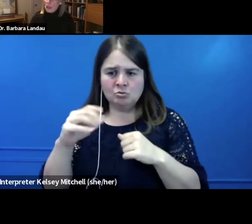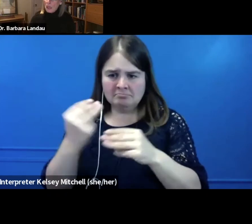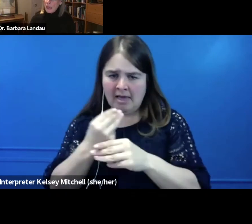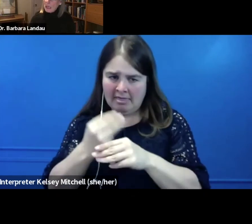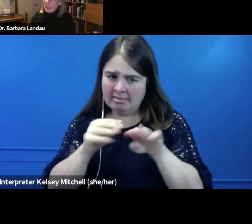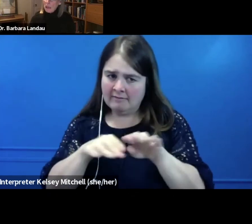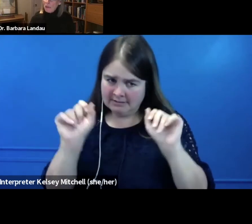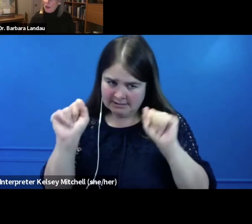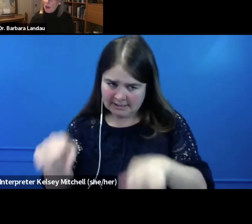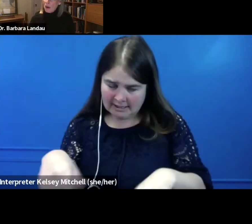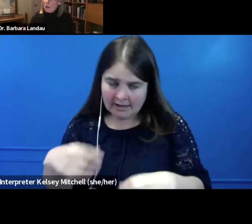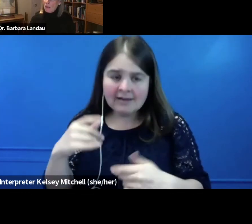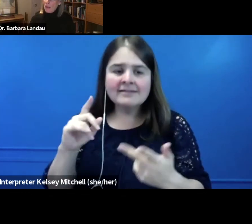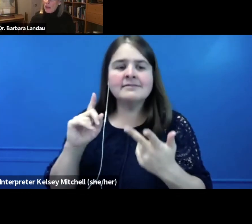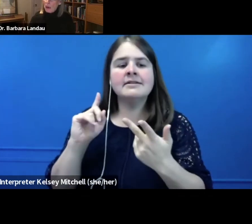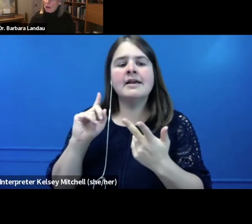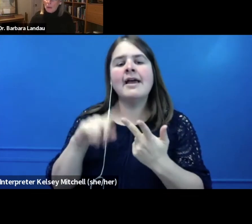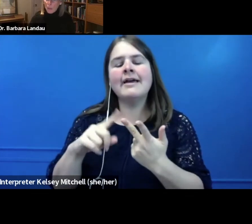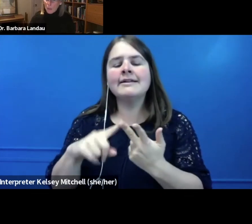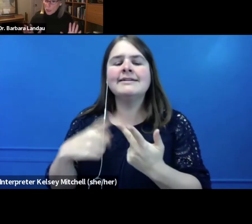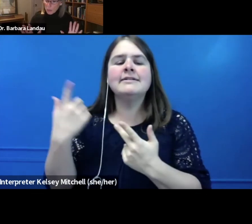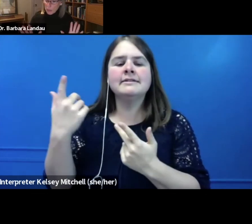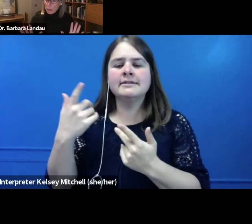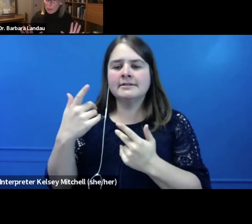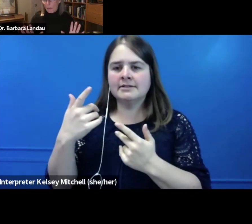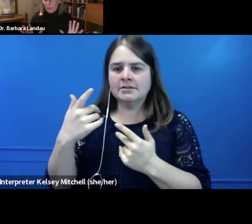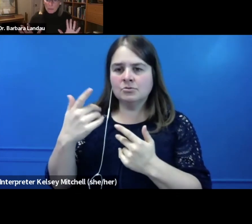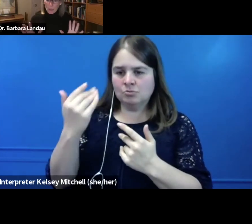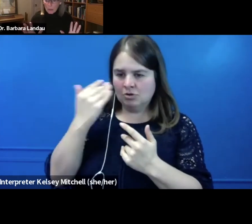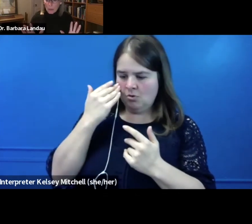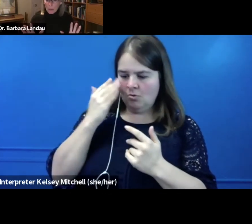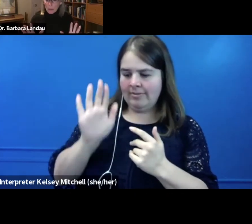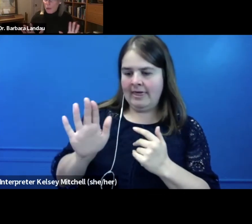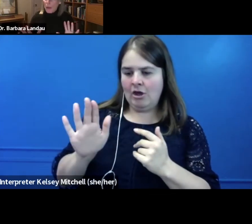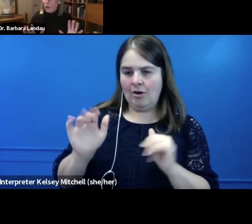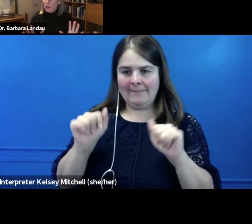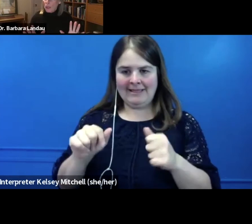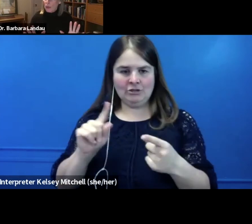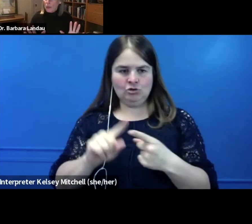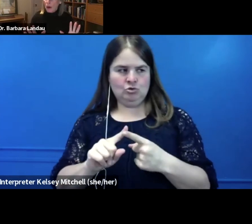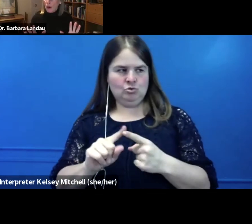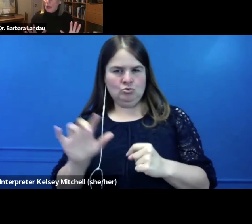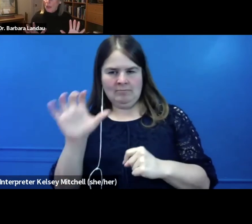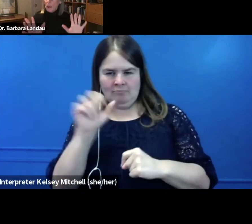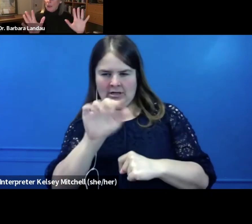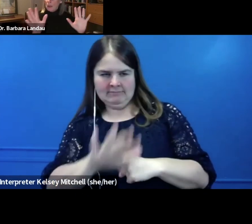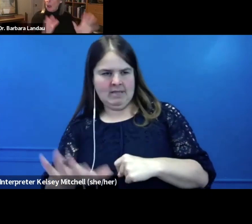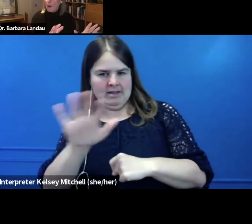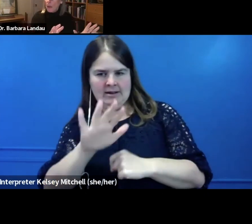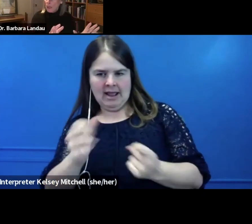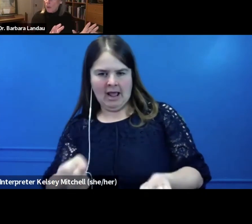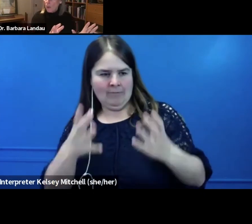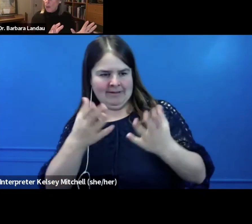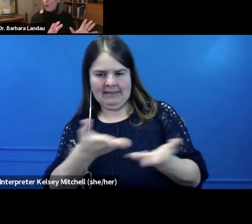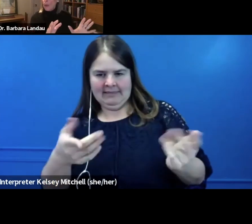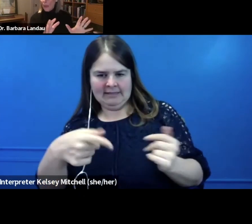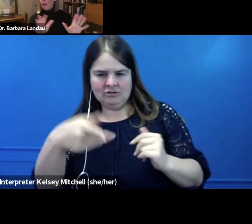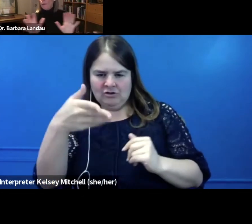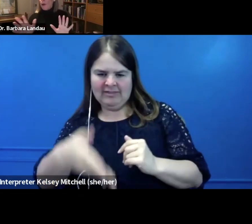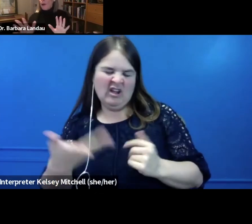again even though their approximate numerical skills are